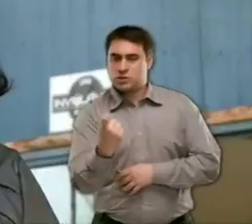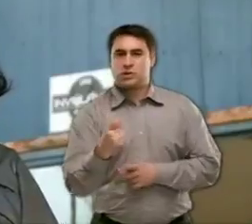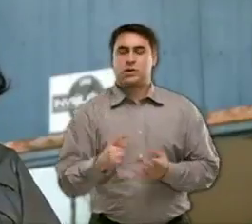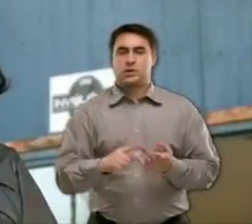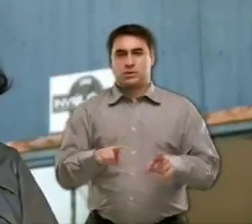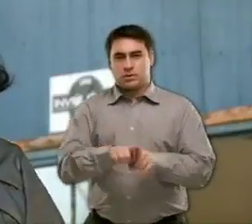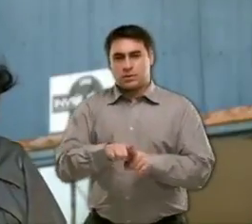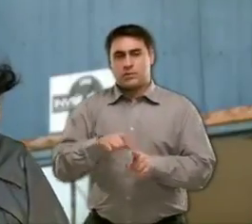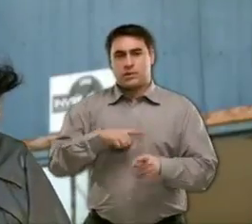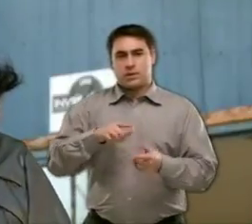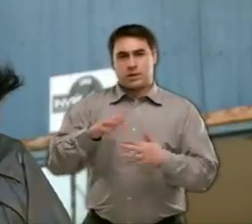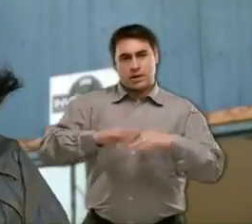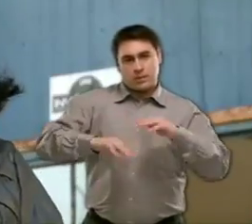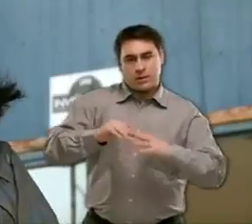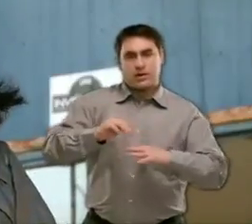she'll work it this way: activities that can develop memory, games, and play,